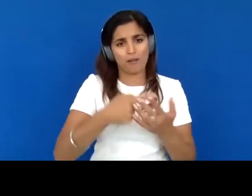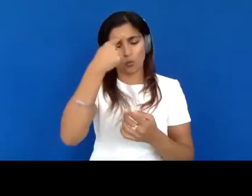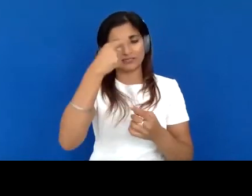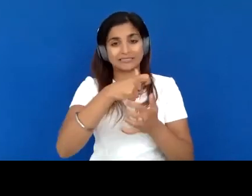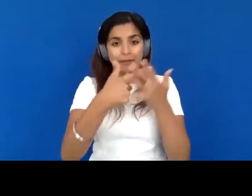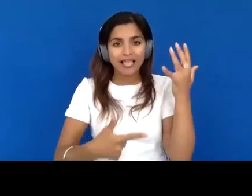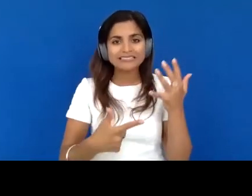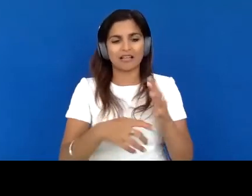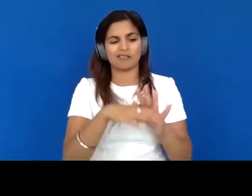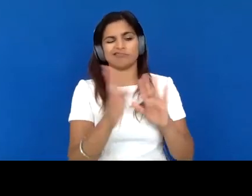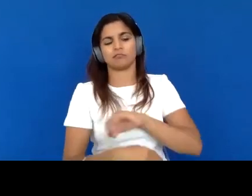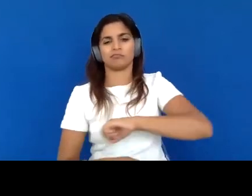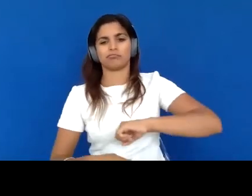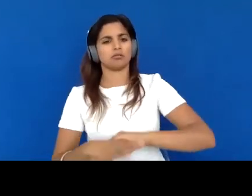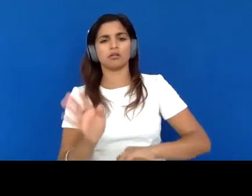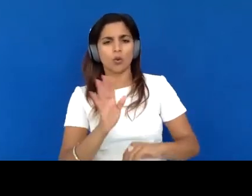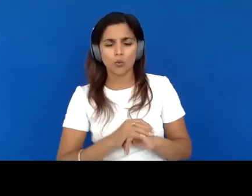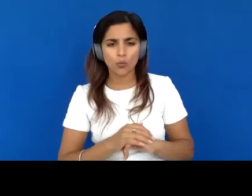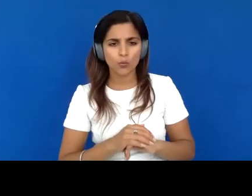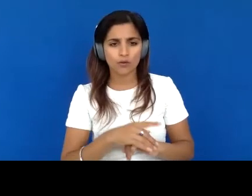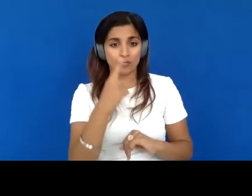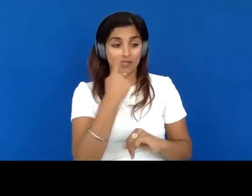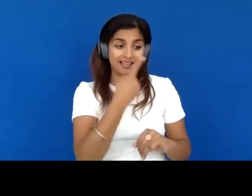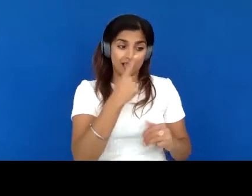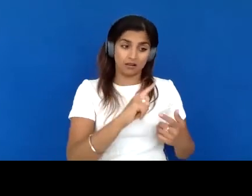medical research can reveal its ablest restriction of survivors agency and that